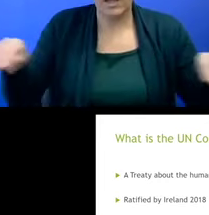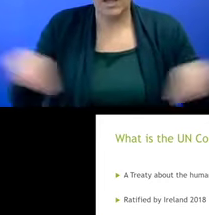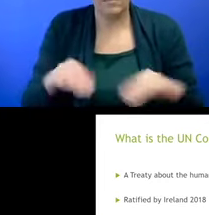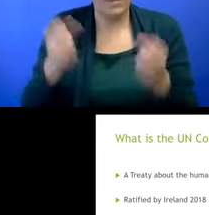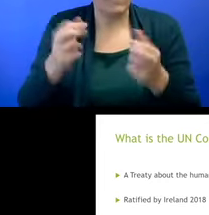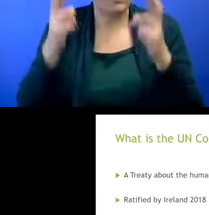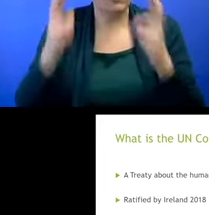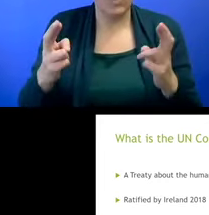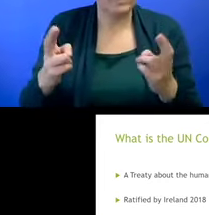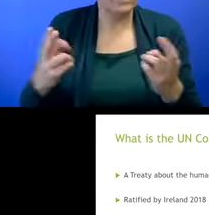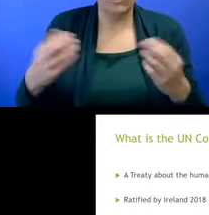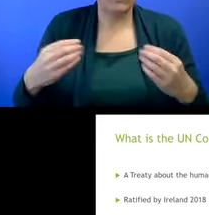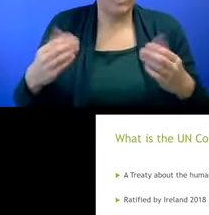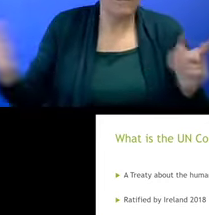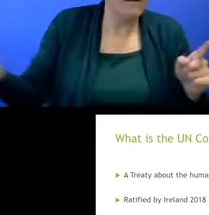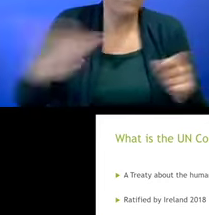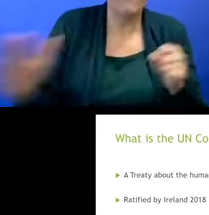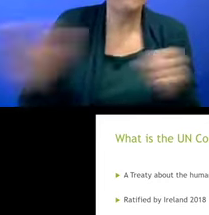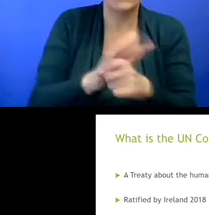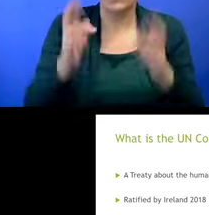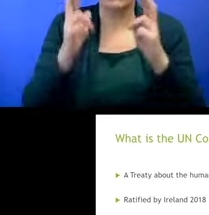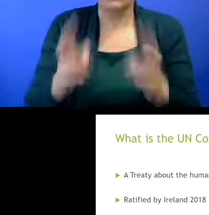of human rights and fundamental freedoms without discrimination.